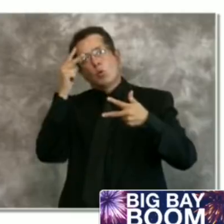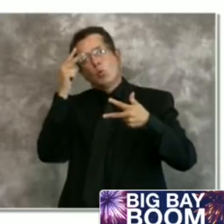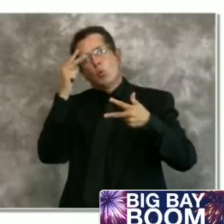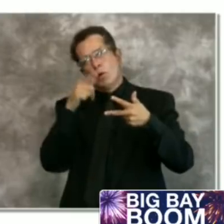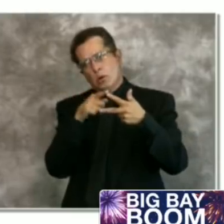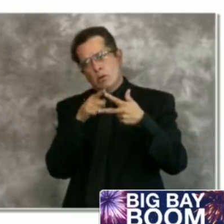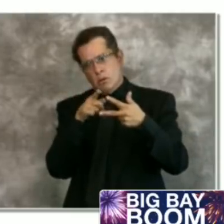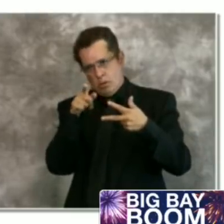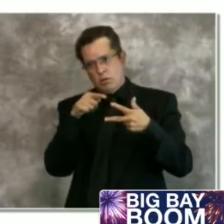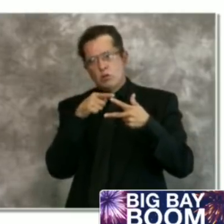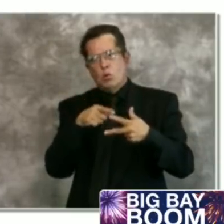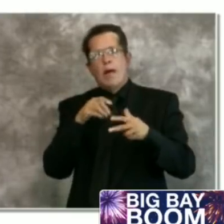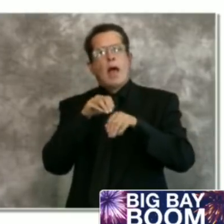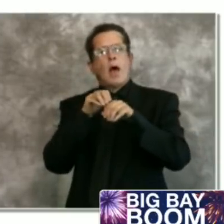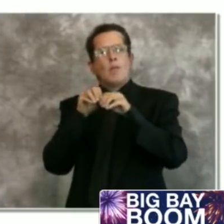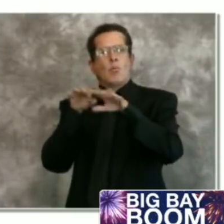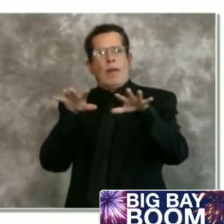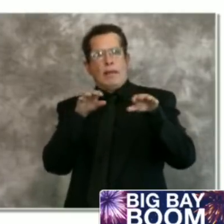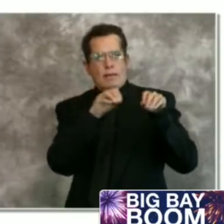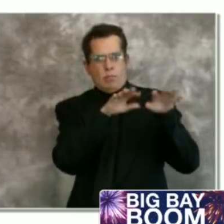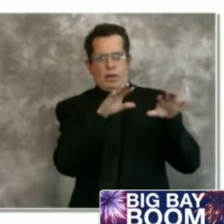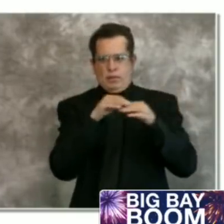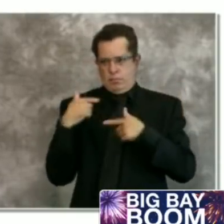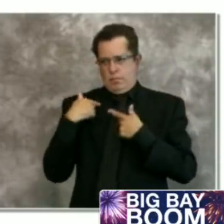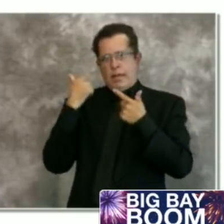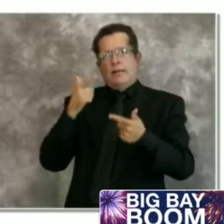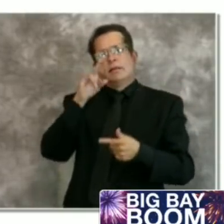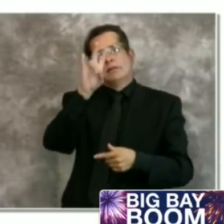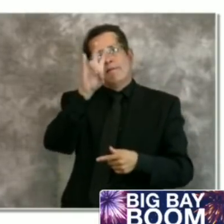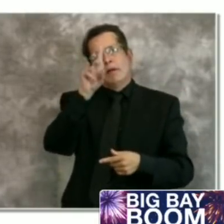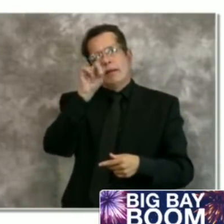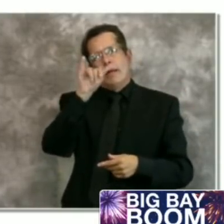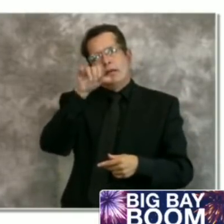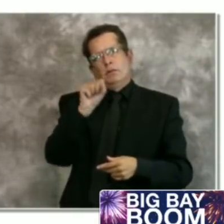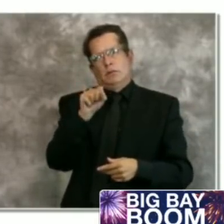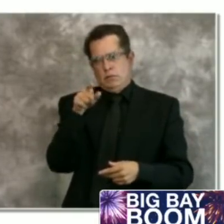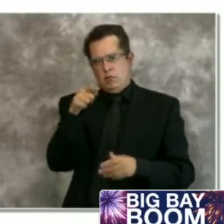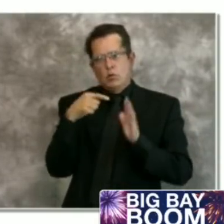OUTBREAKS IN THE PAST 7 DAYS. AND THIS IS AS STATED HERE TRIGGERED NUMBER 2. THIS SLIDE